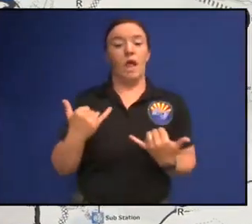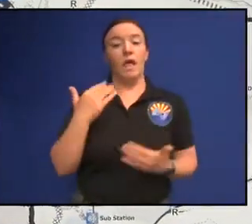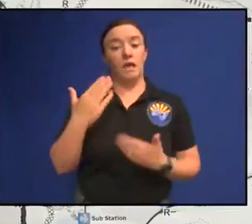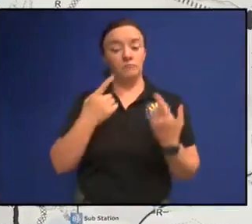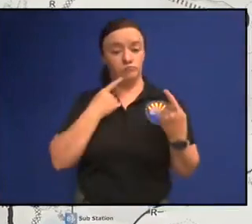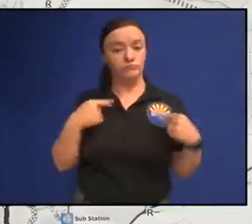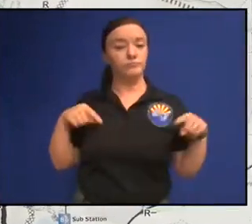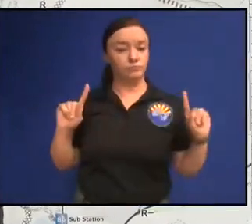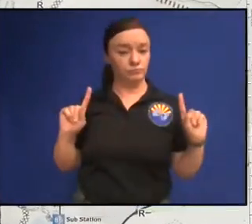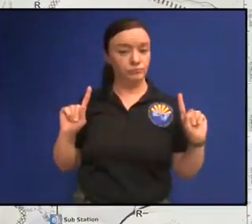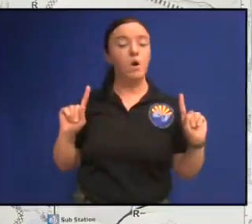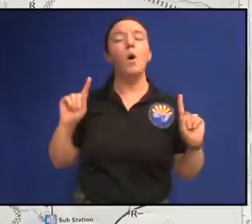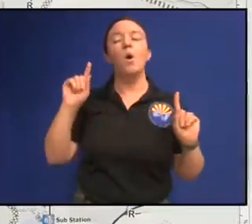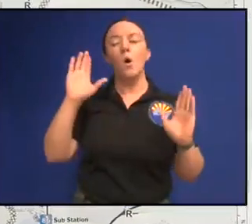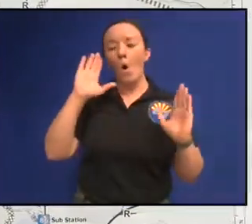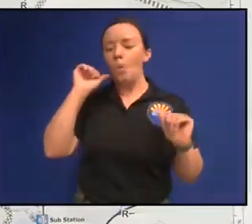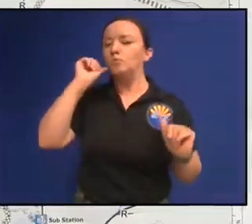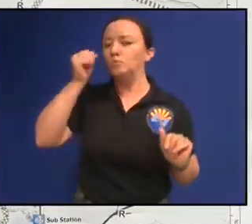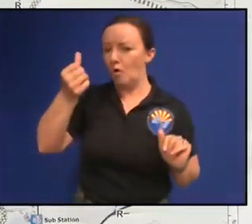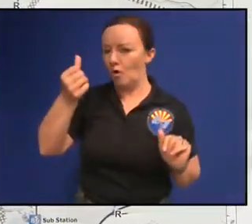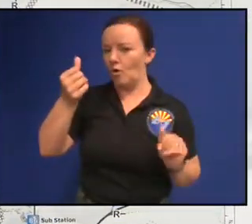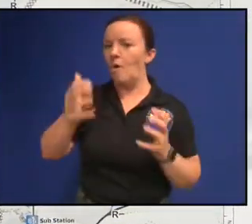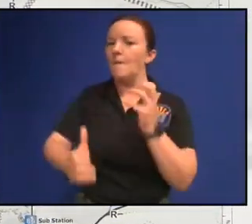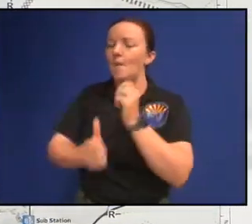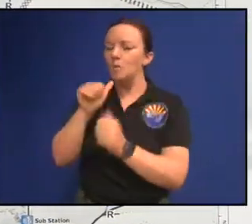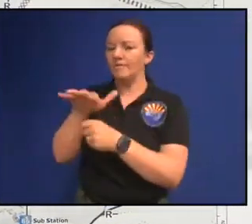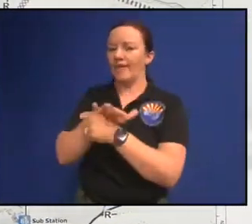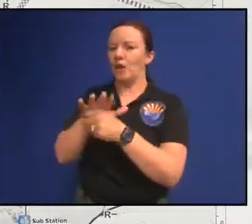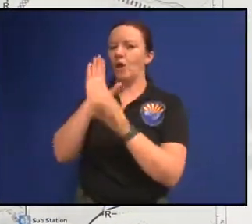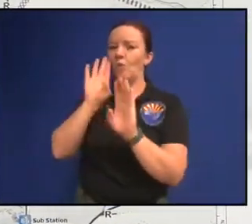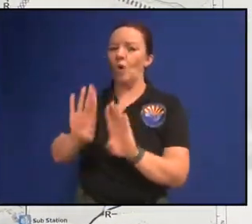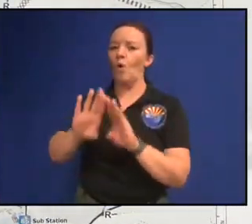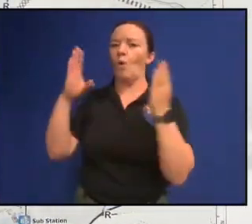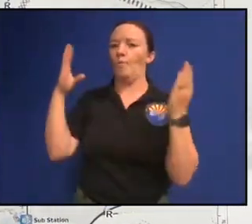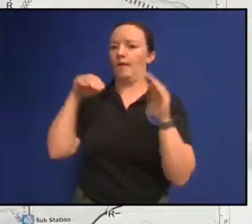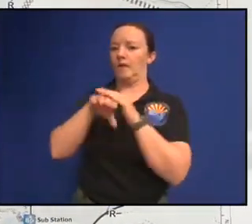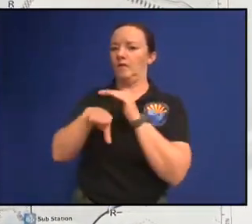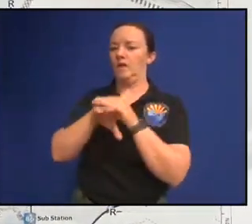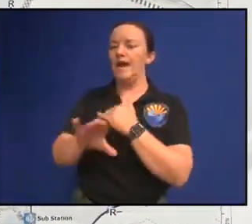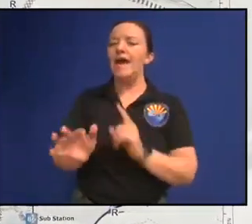POLYGON WITH THE EXCEPTION OF THE IRON GATE COMMUNITY. SO THAT'S KIND OF THE PLAN RIGHT NOW.